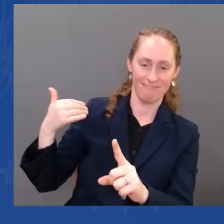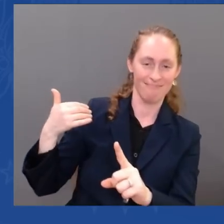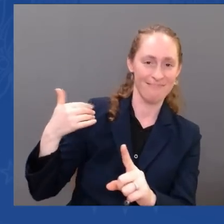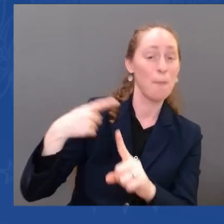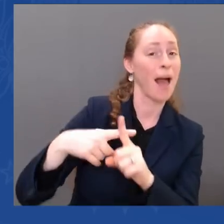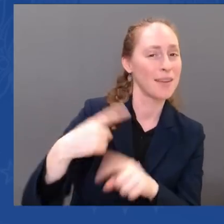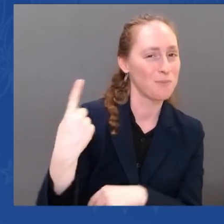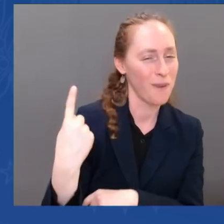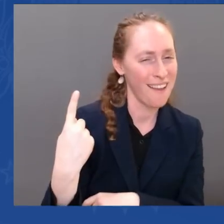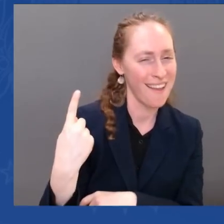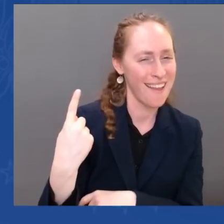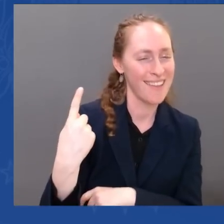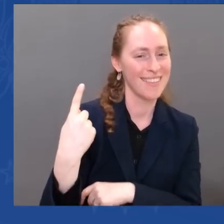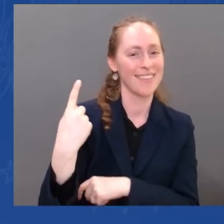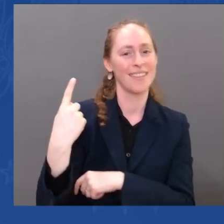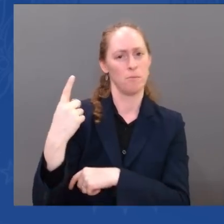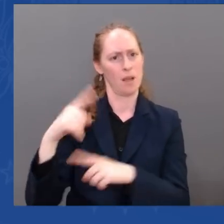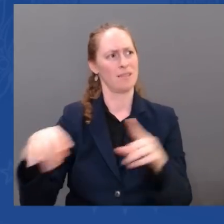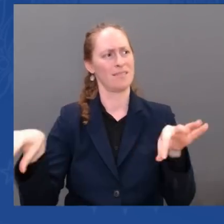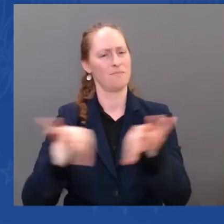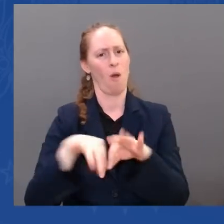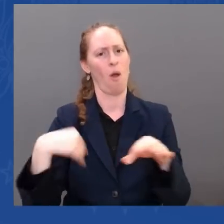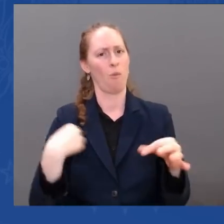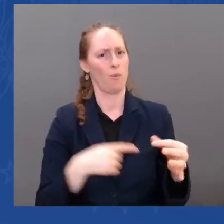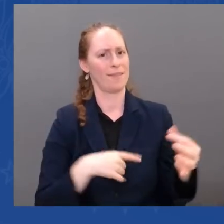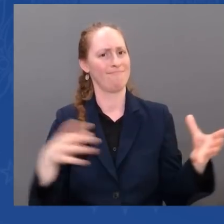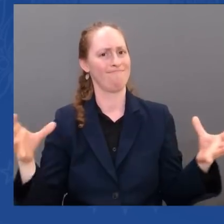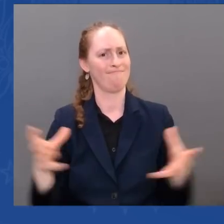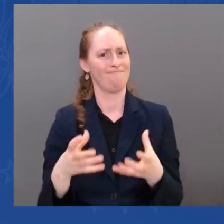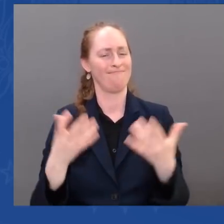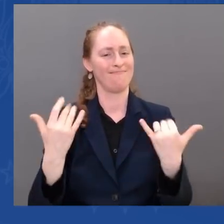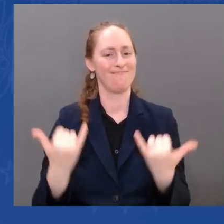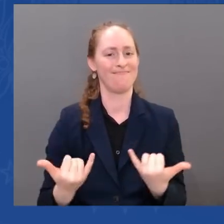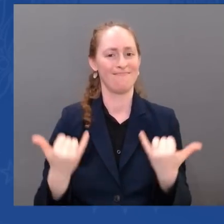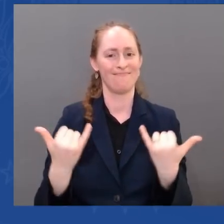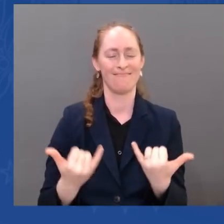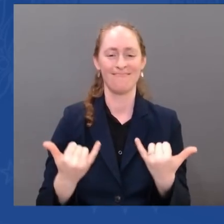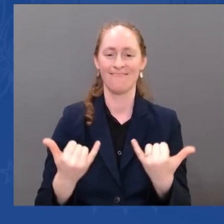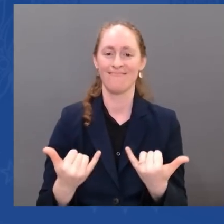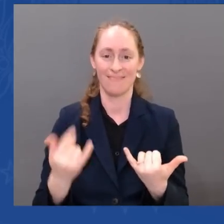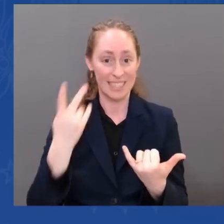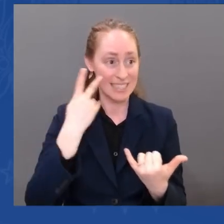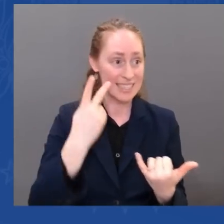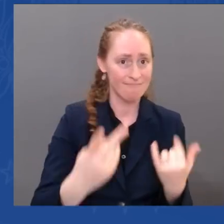that much more pertinent. The fight of democracies against autocracies